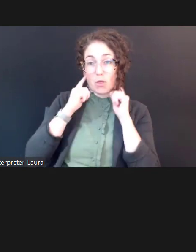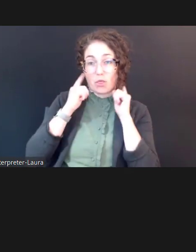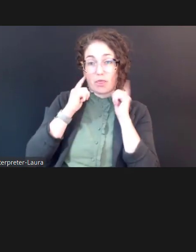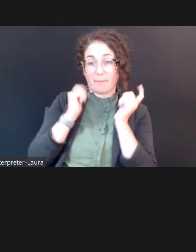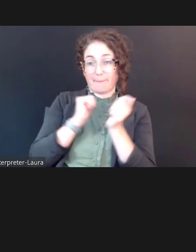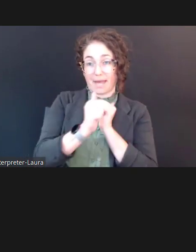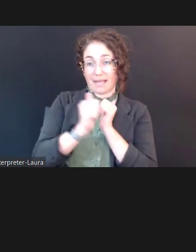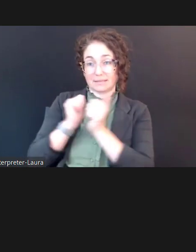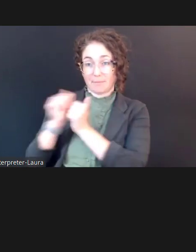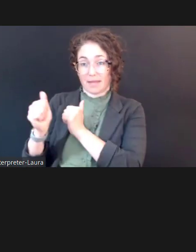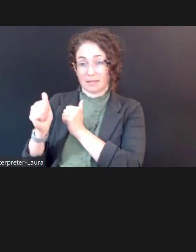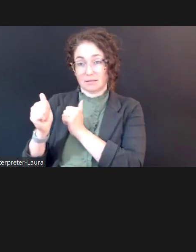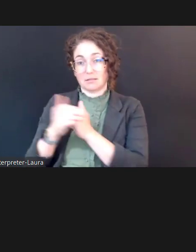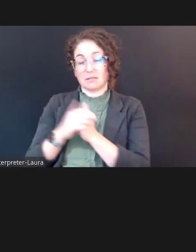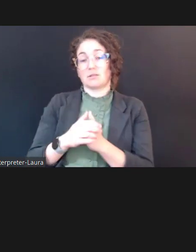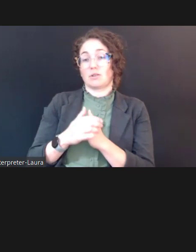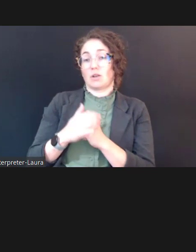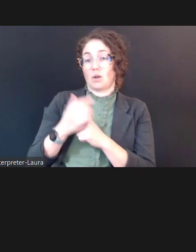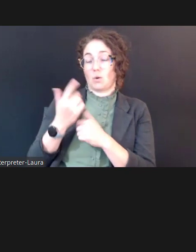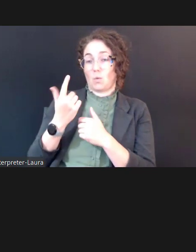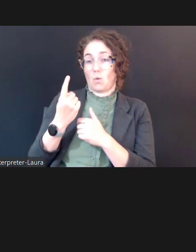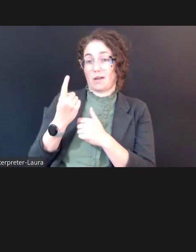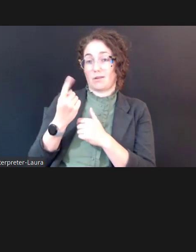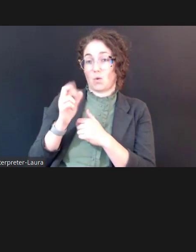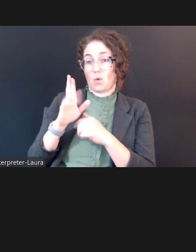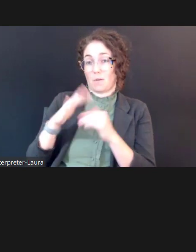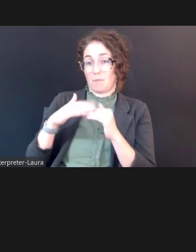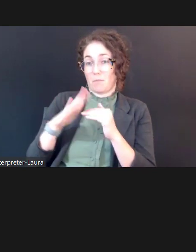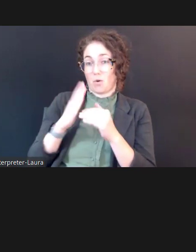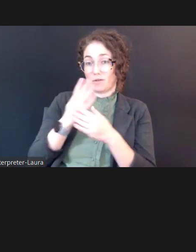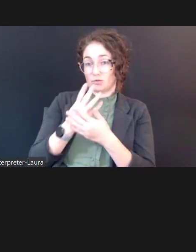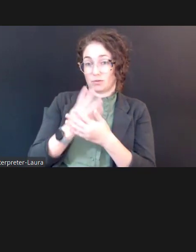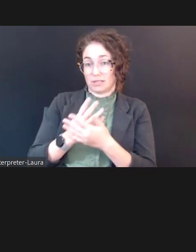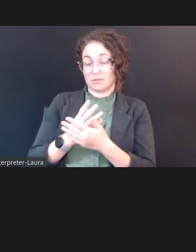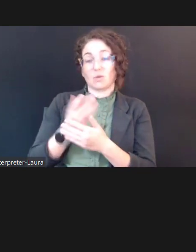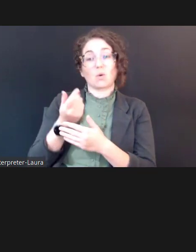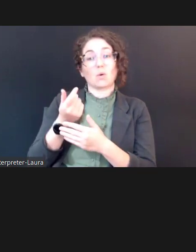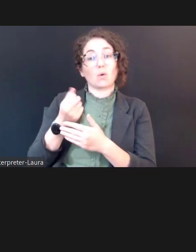or they have been referred to an audiologist, but if they're waiting